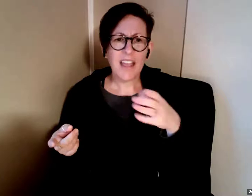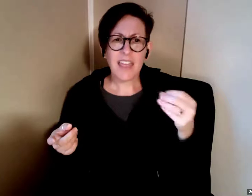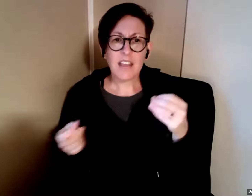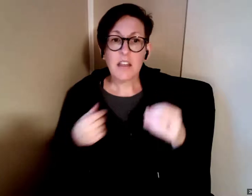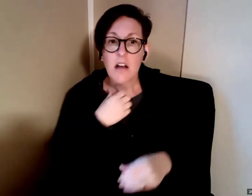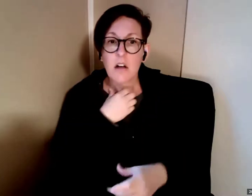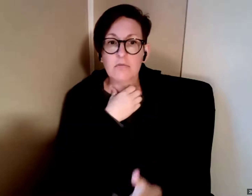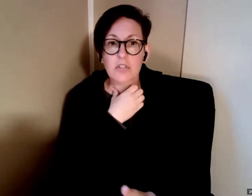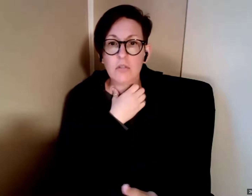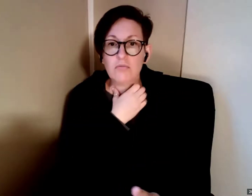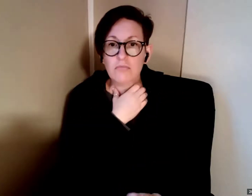Nicole she/her: Oh,